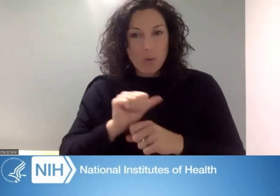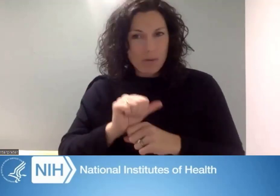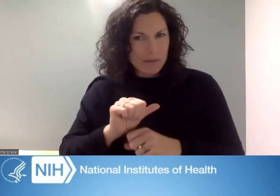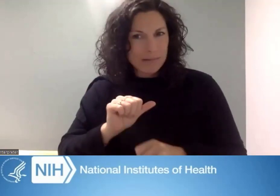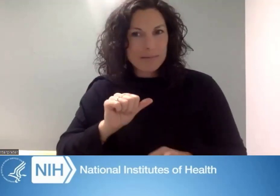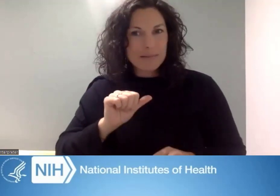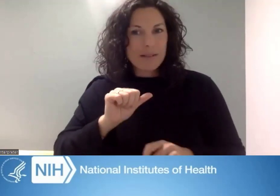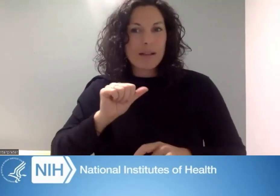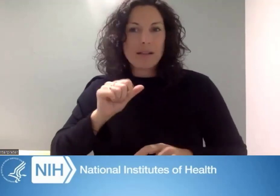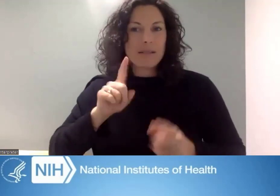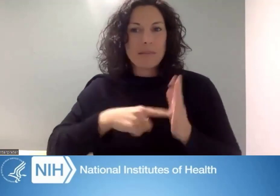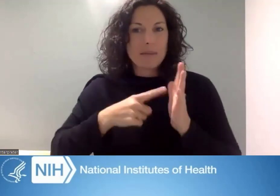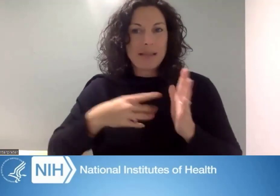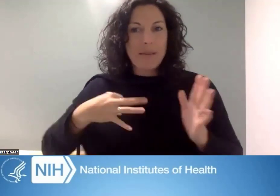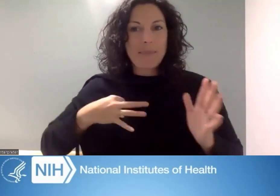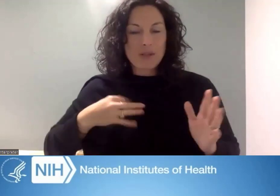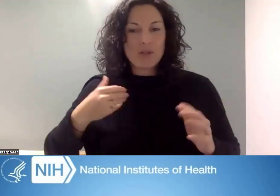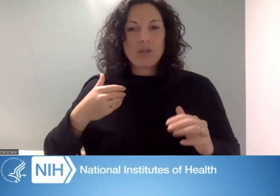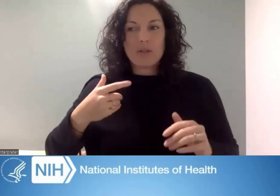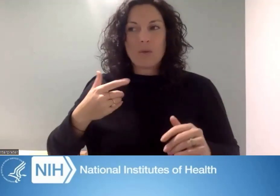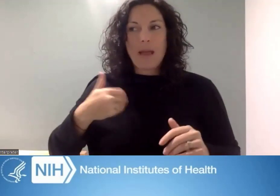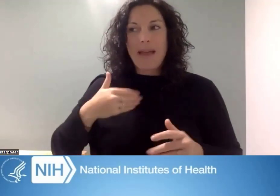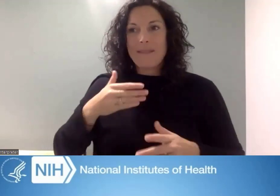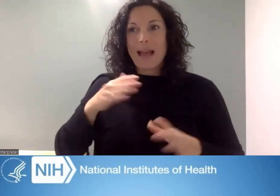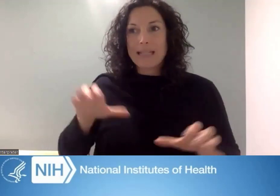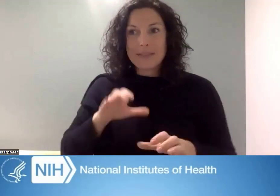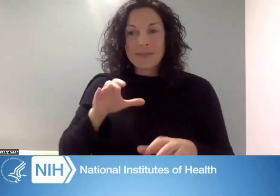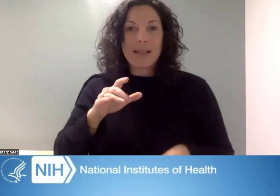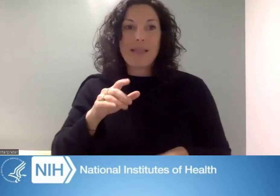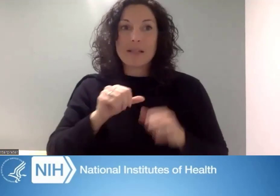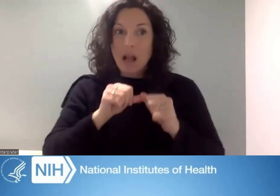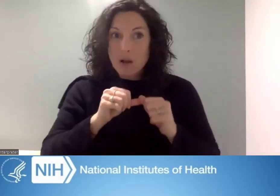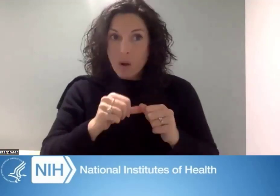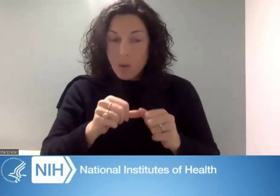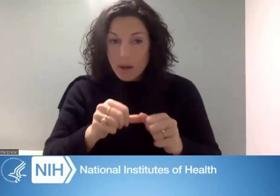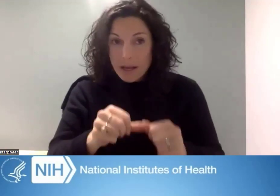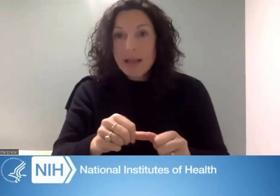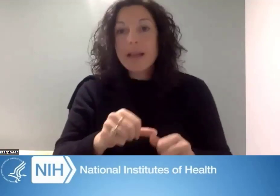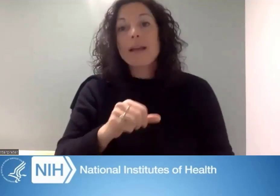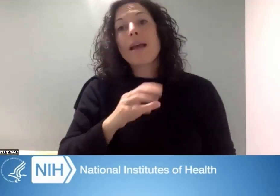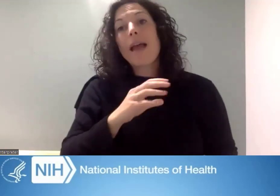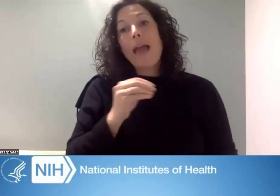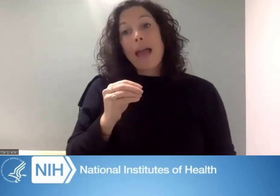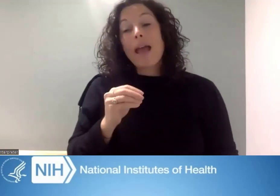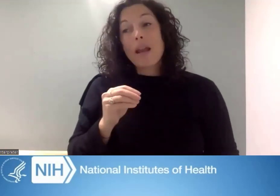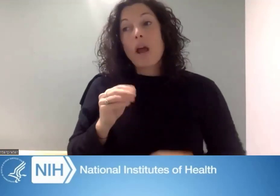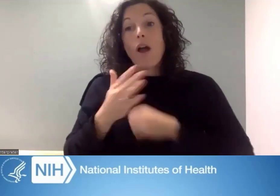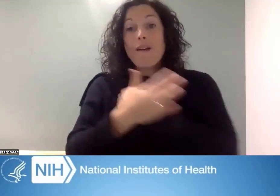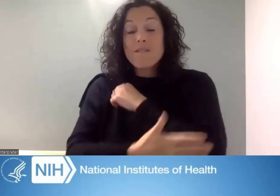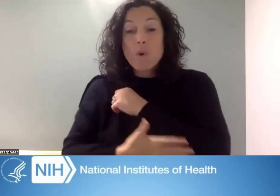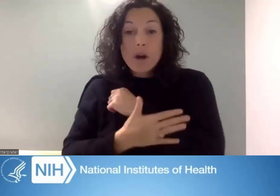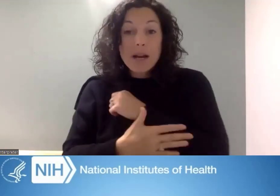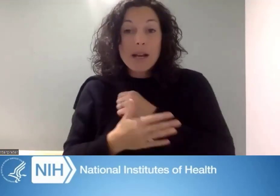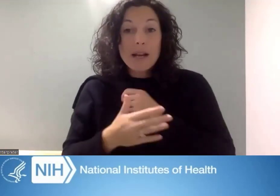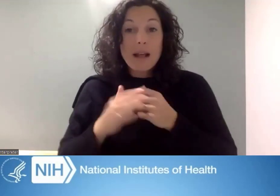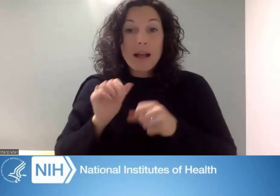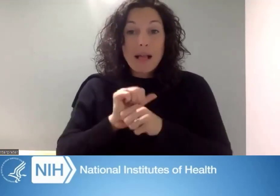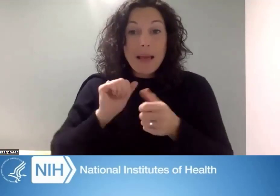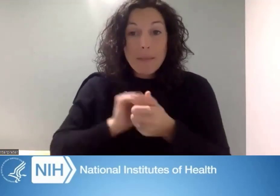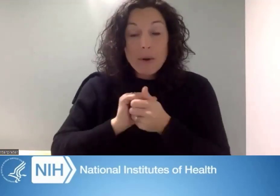where you have an activity that's ongoing and a foreign collaborator in the organization